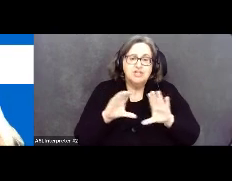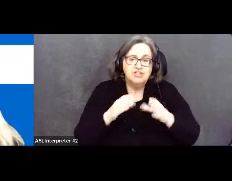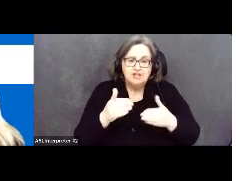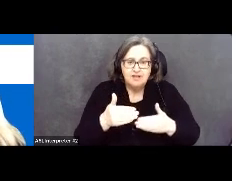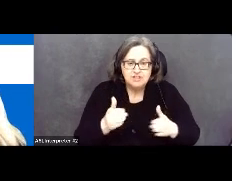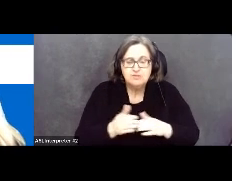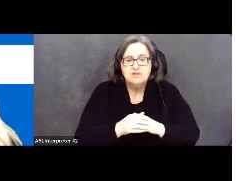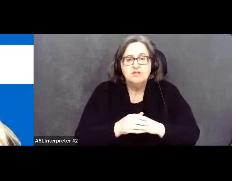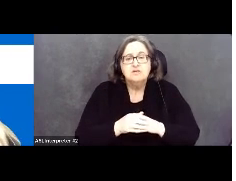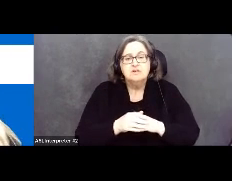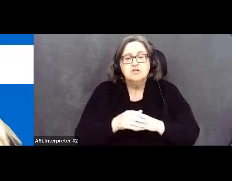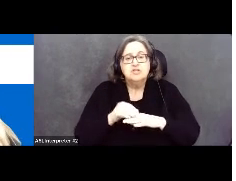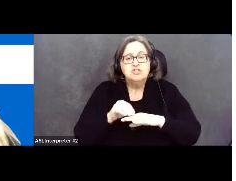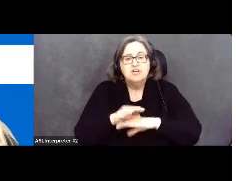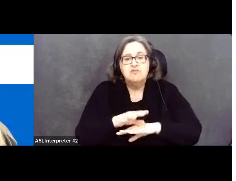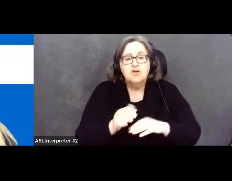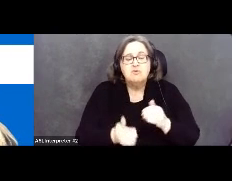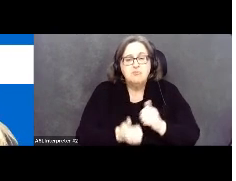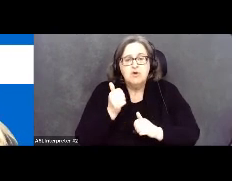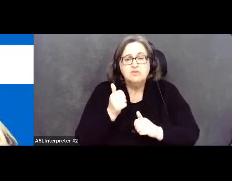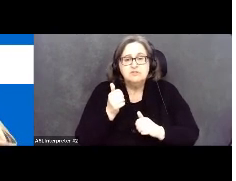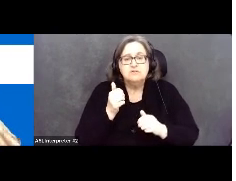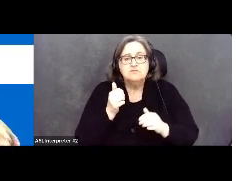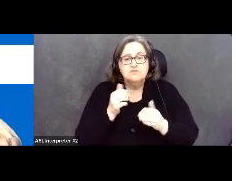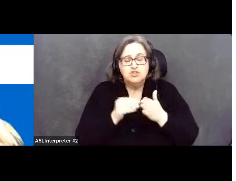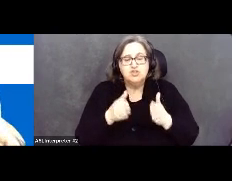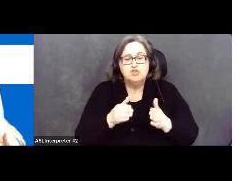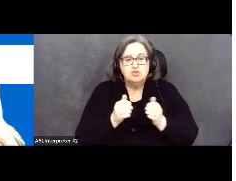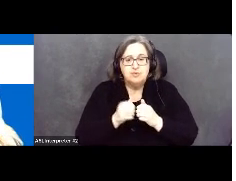to impact the majority of students with concussions that resolve in those initial weeks?